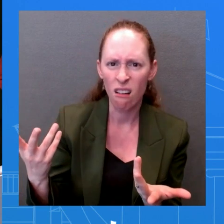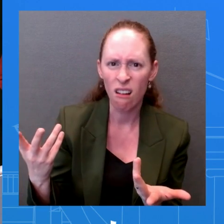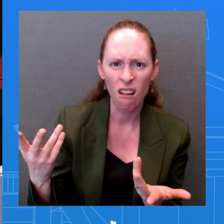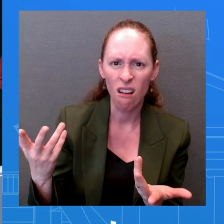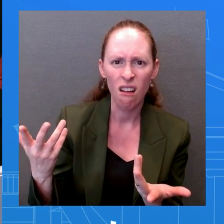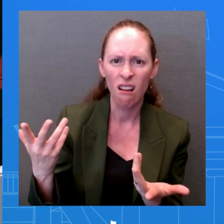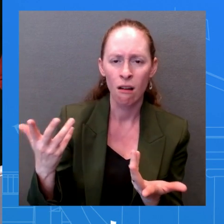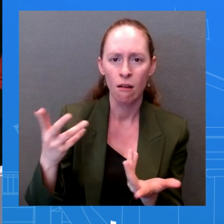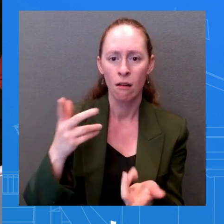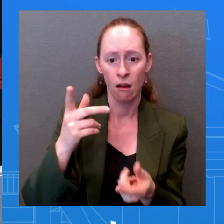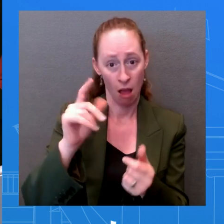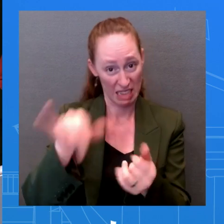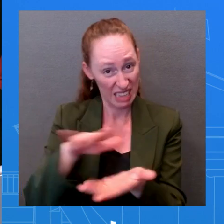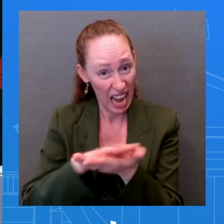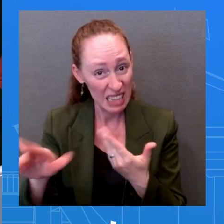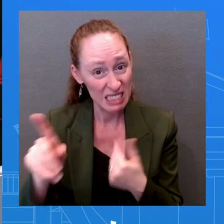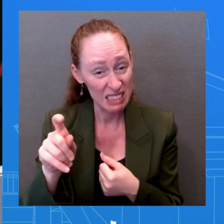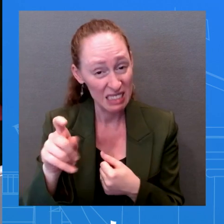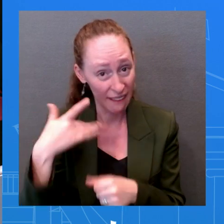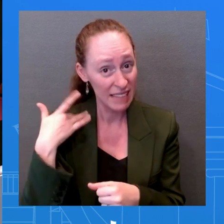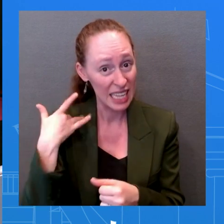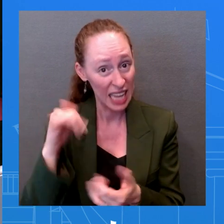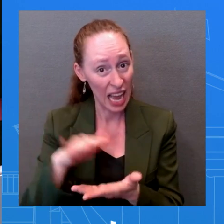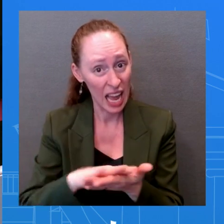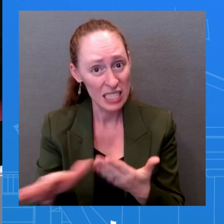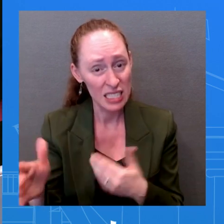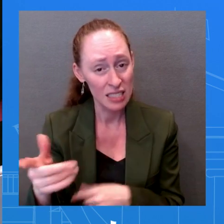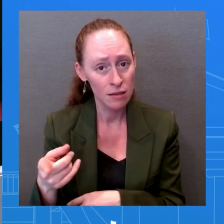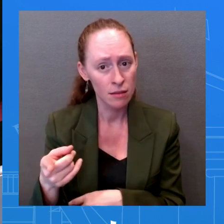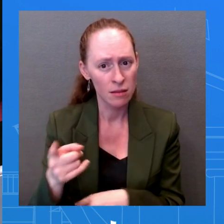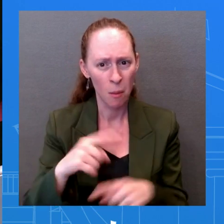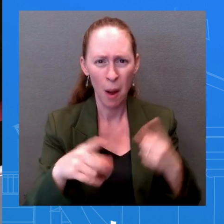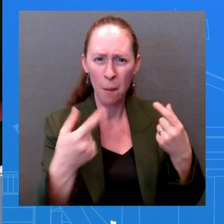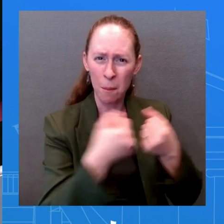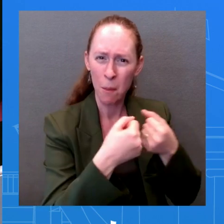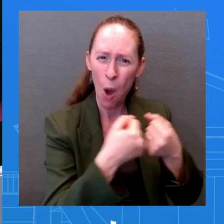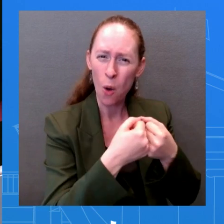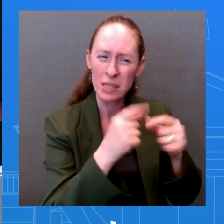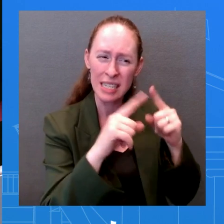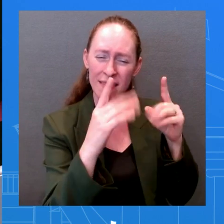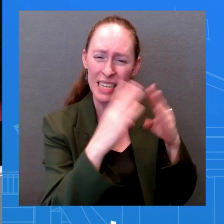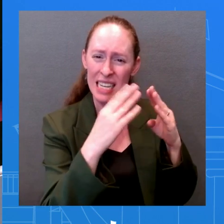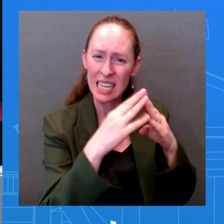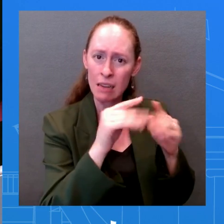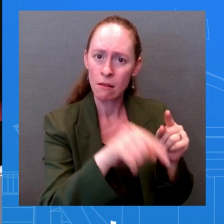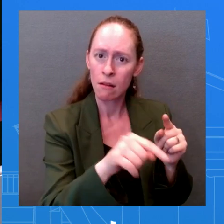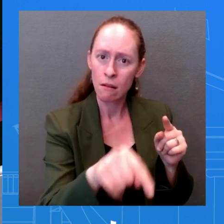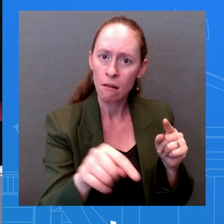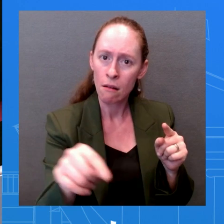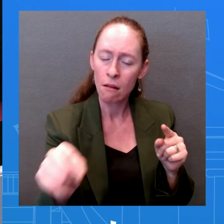And they're asking the -- the Biden administration to reimburse them for charter buses to get them out of the area, because they're --